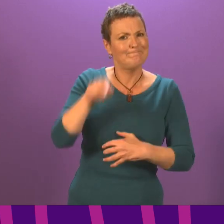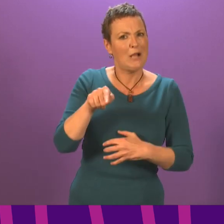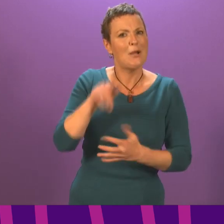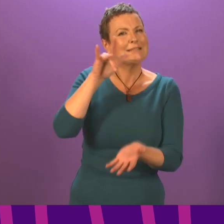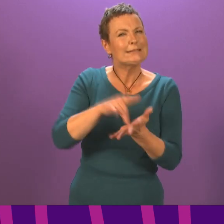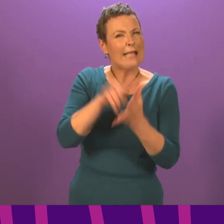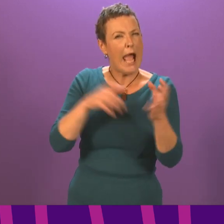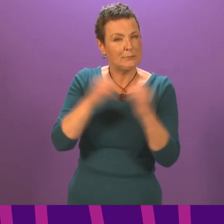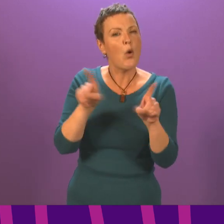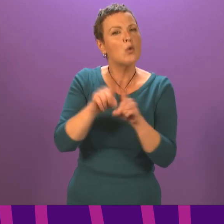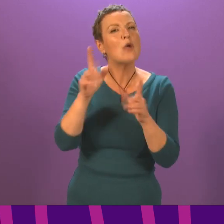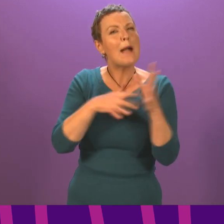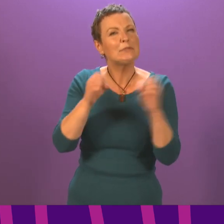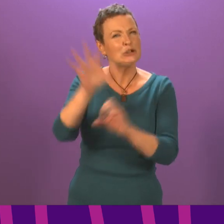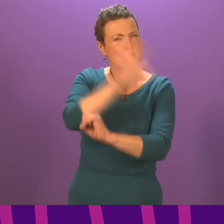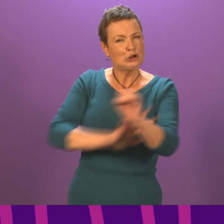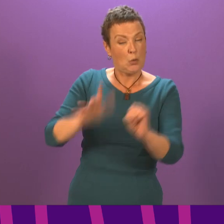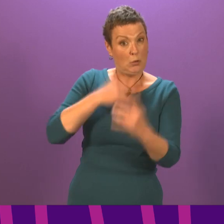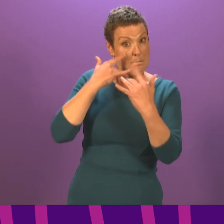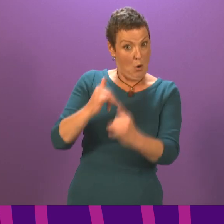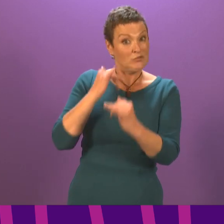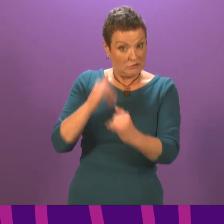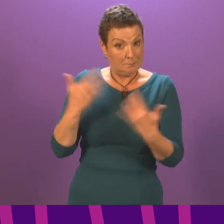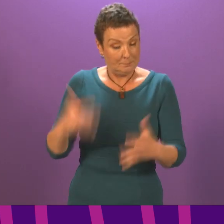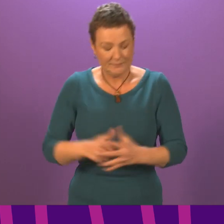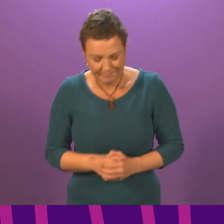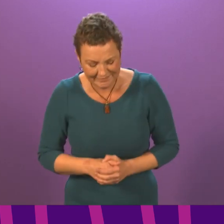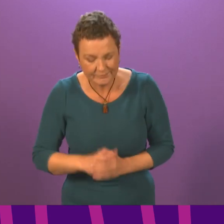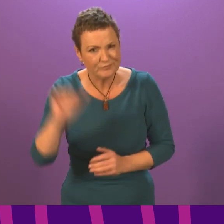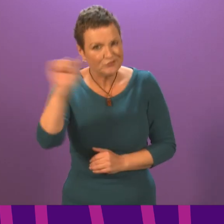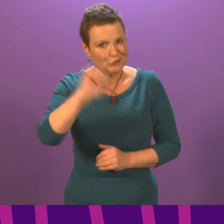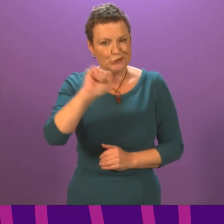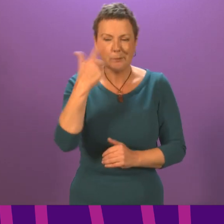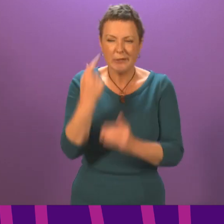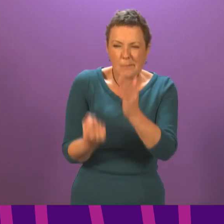and that we are monitoring them carefully. There have been outbreaks in Aberdeenshire